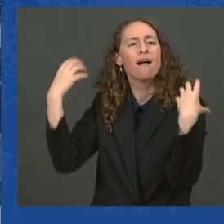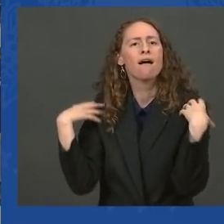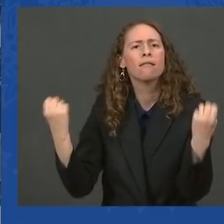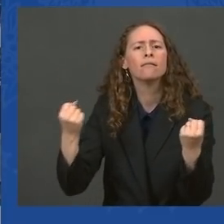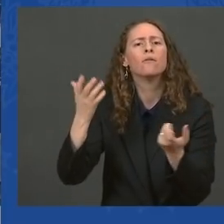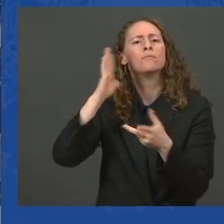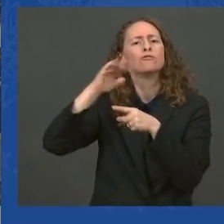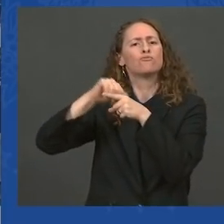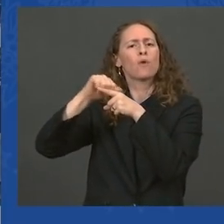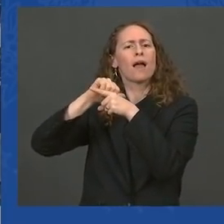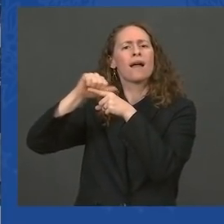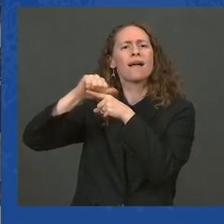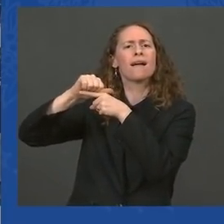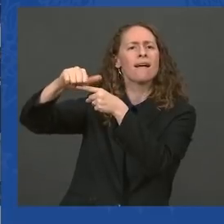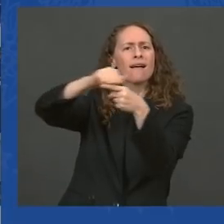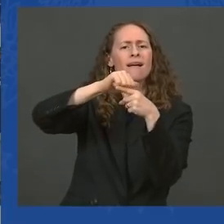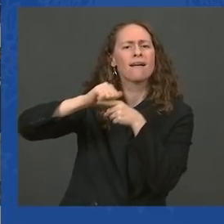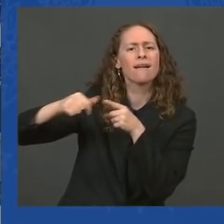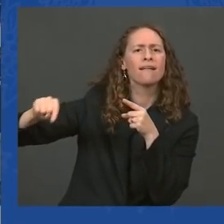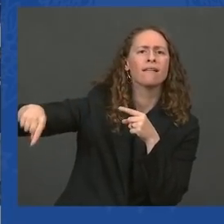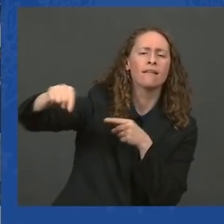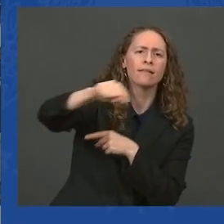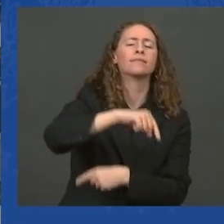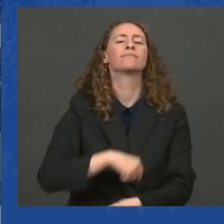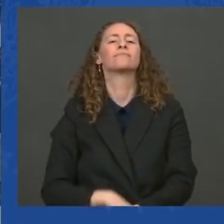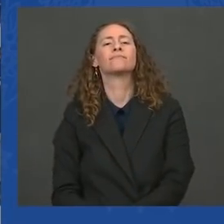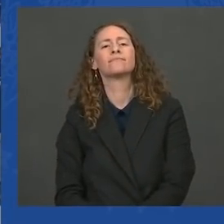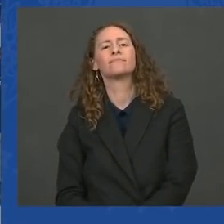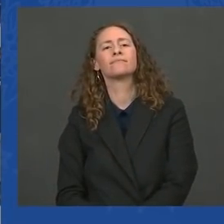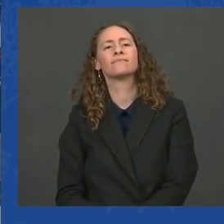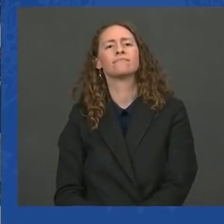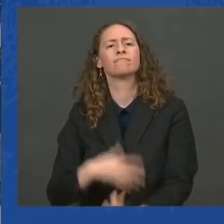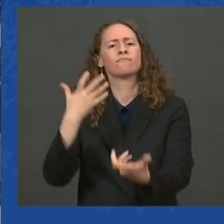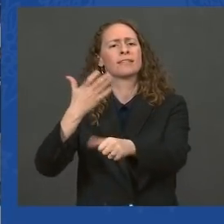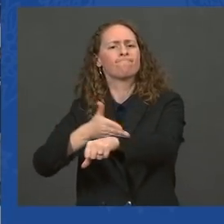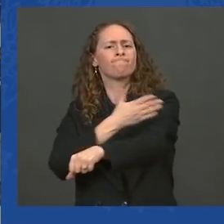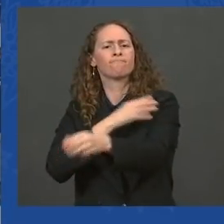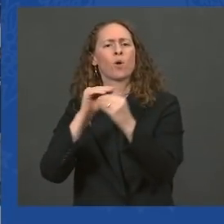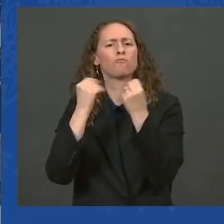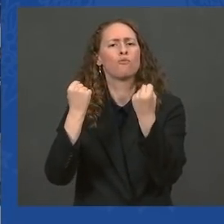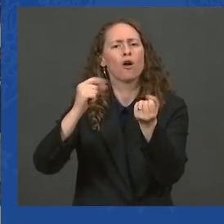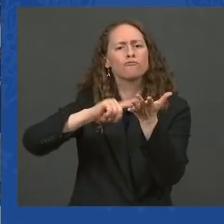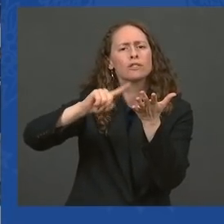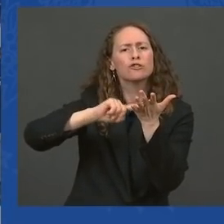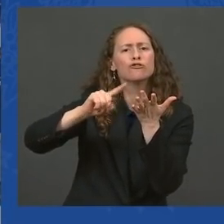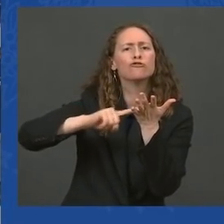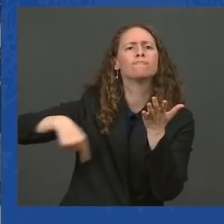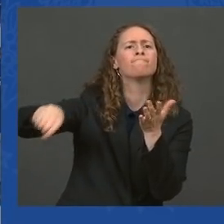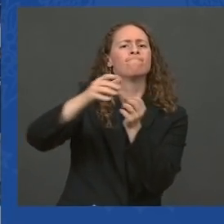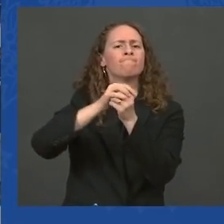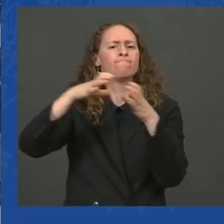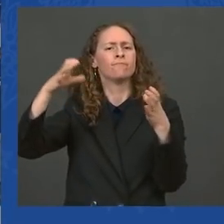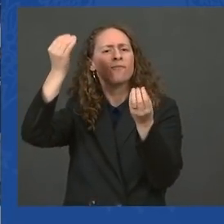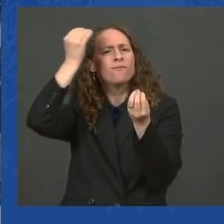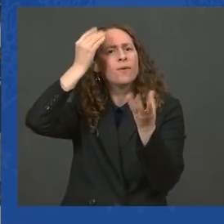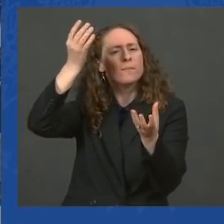ensure maternal care is coordinated. As we continue that work, we recognize that women veterans --